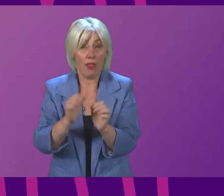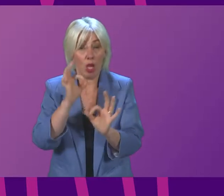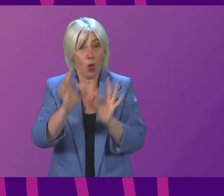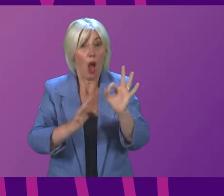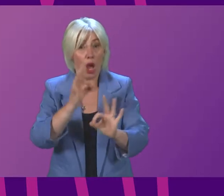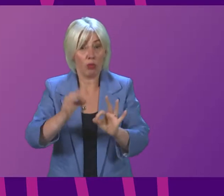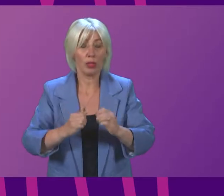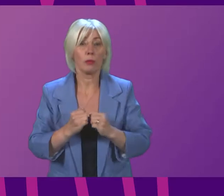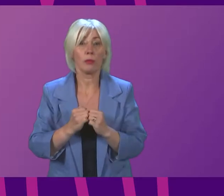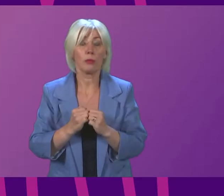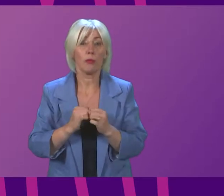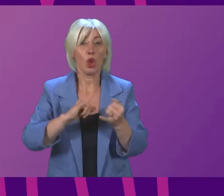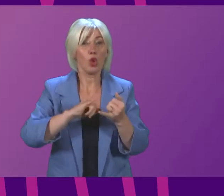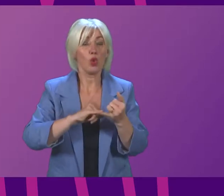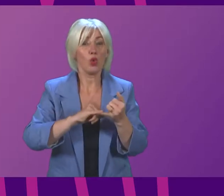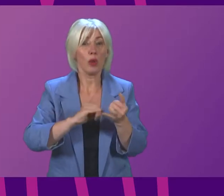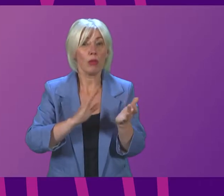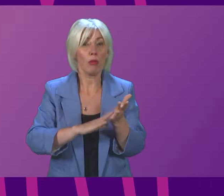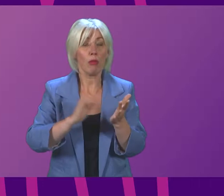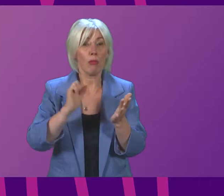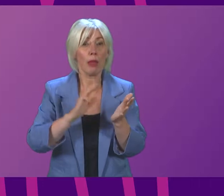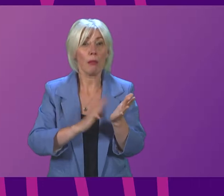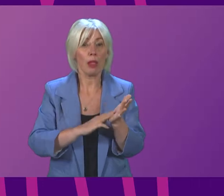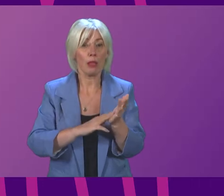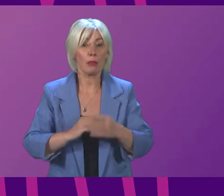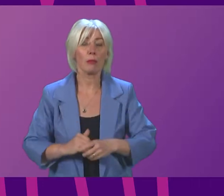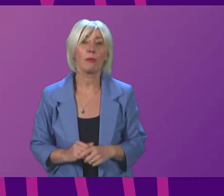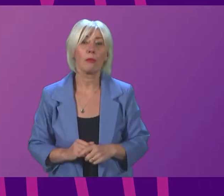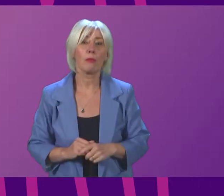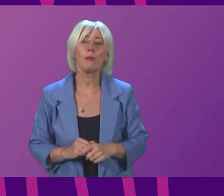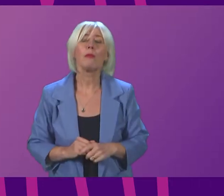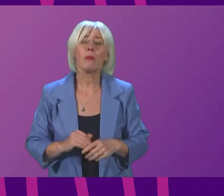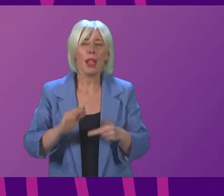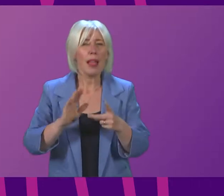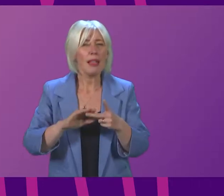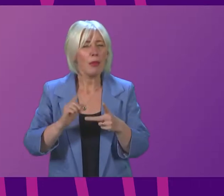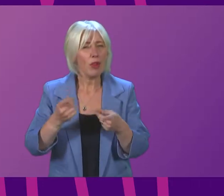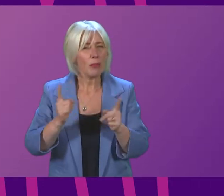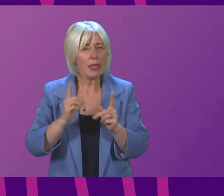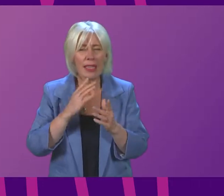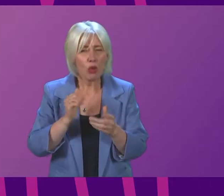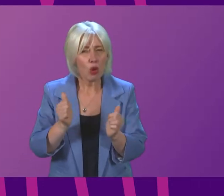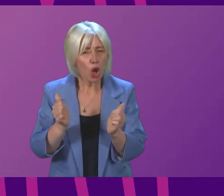Will the Deputy First Minister provide an assurance that the public inquiry